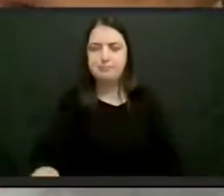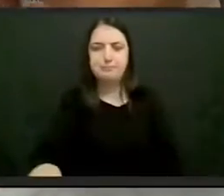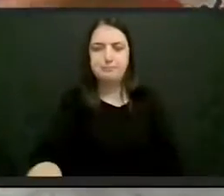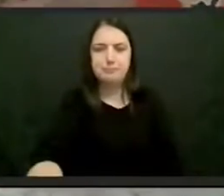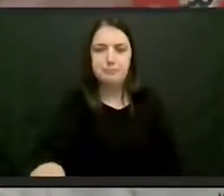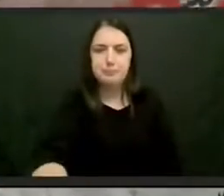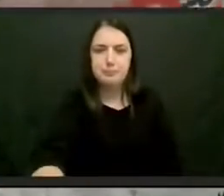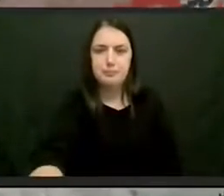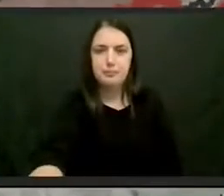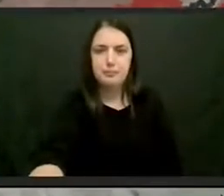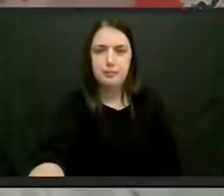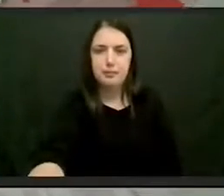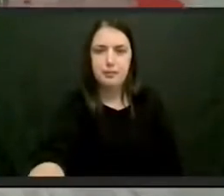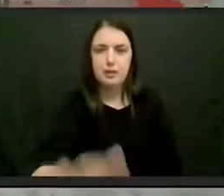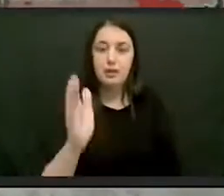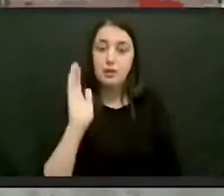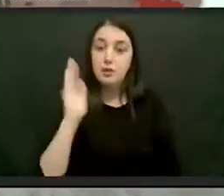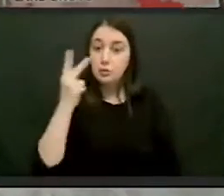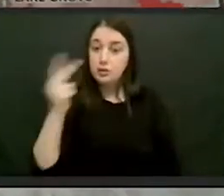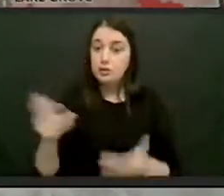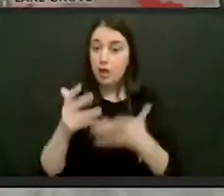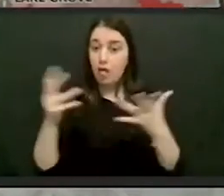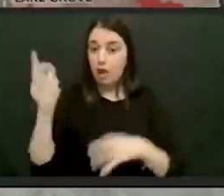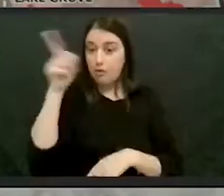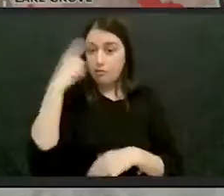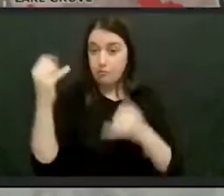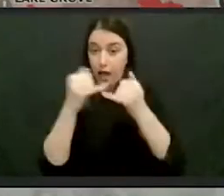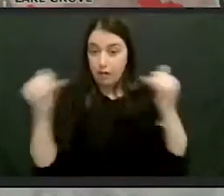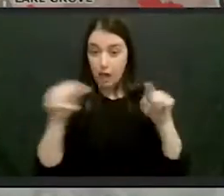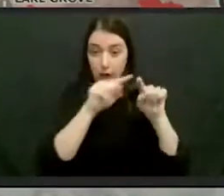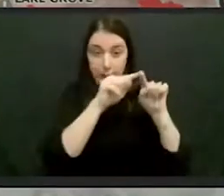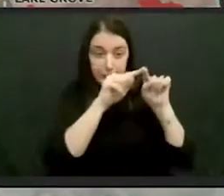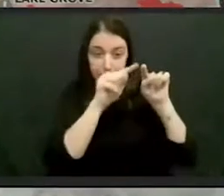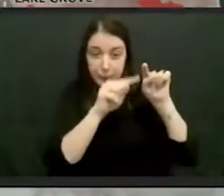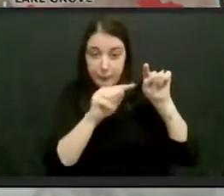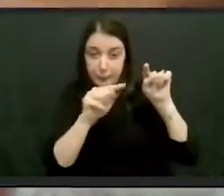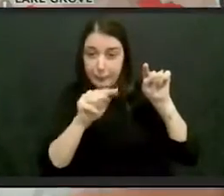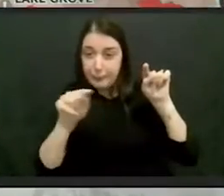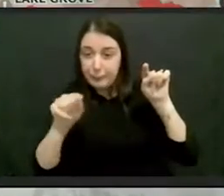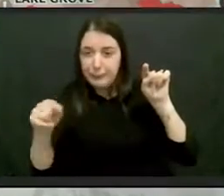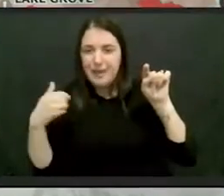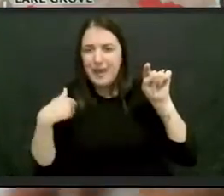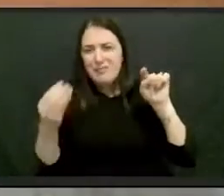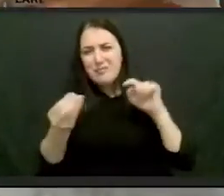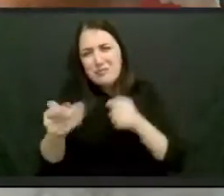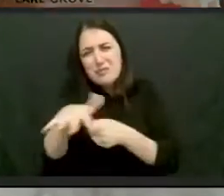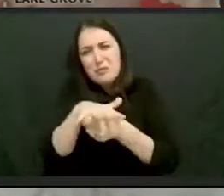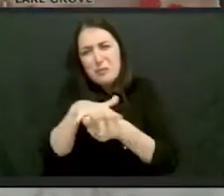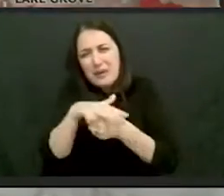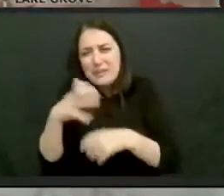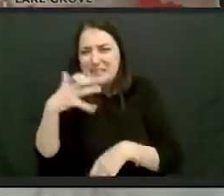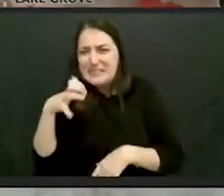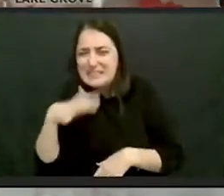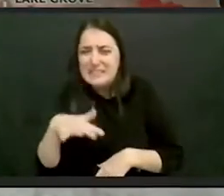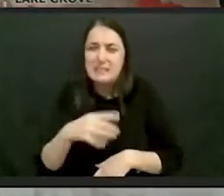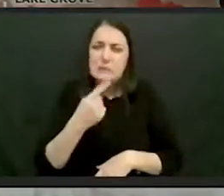You'll see some red on the interior. Again, some islands and some pockets of heat continue to produce smoke and heat signatures in here. So, we're keeping a presence of